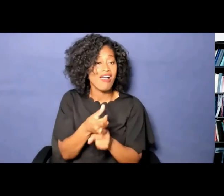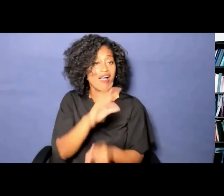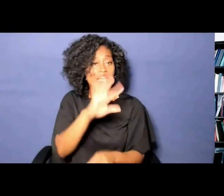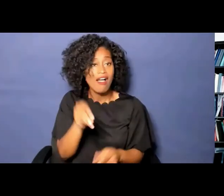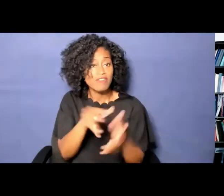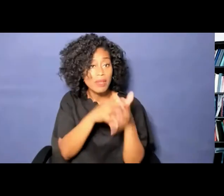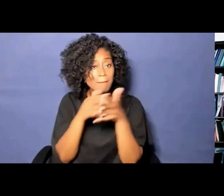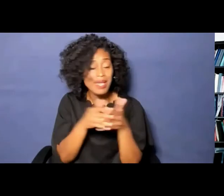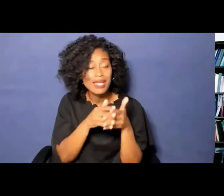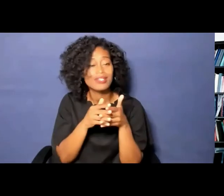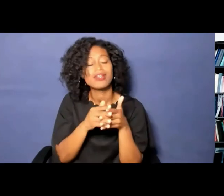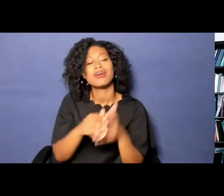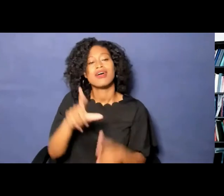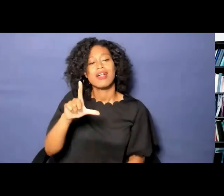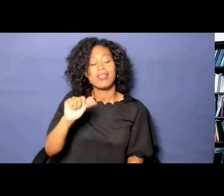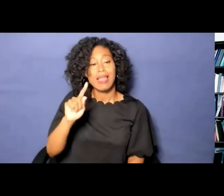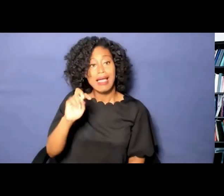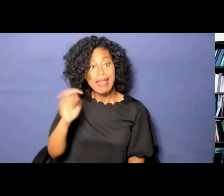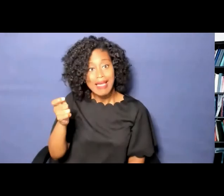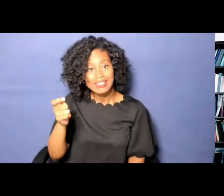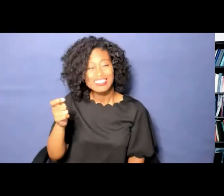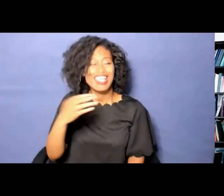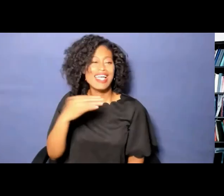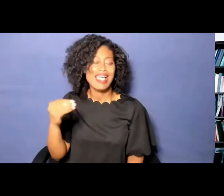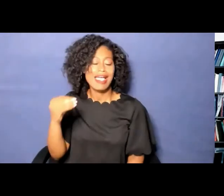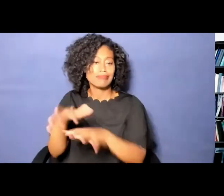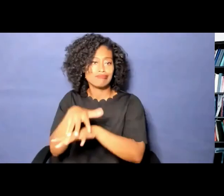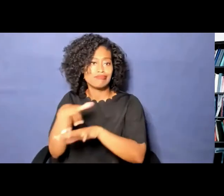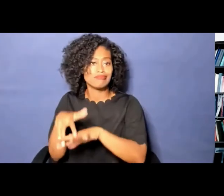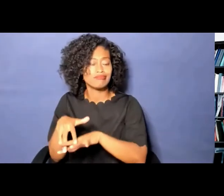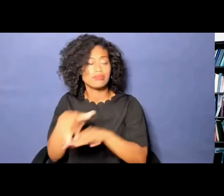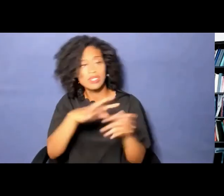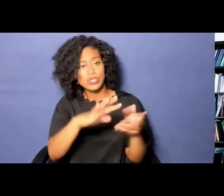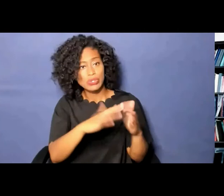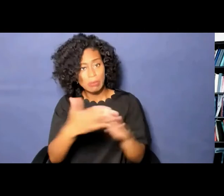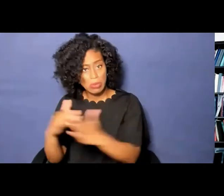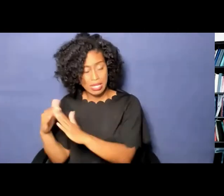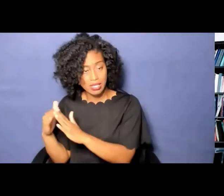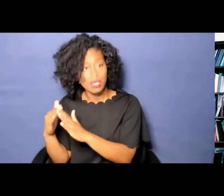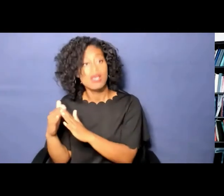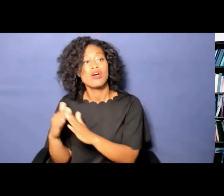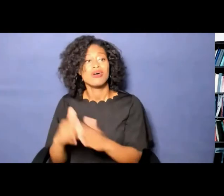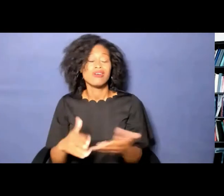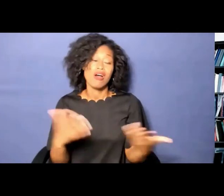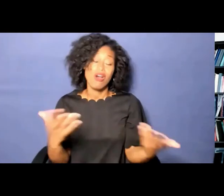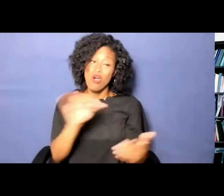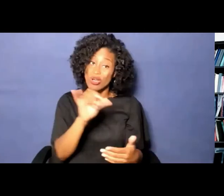as well as tests of African-Americans as a result of Felice brutality.